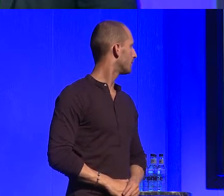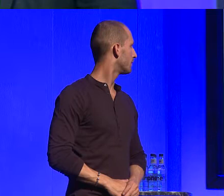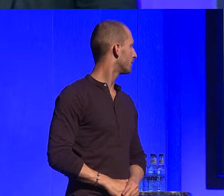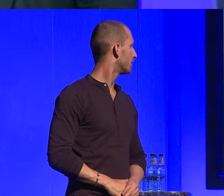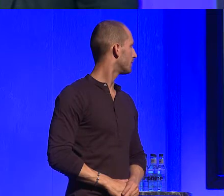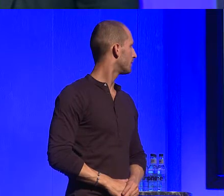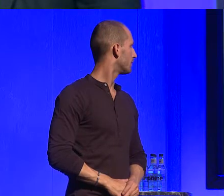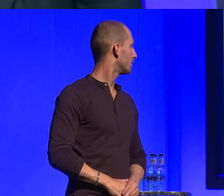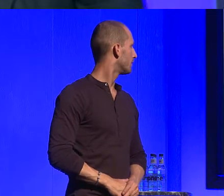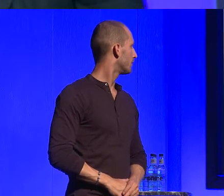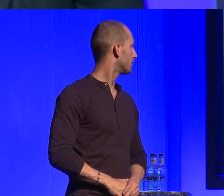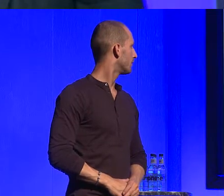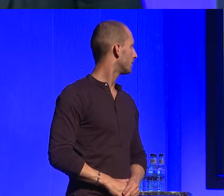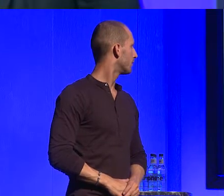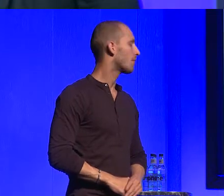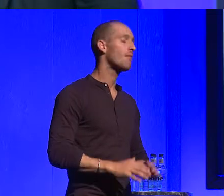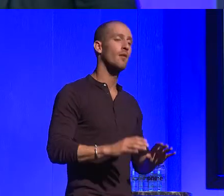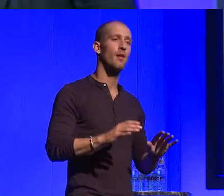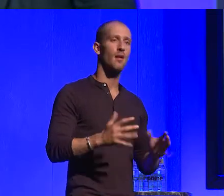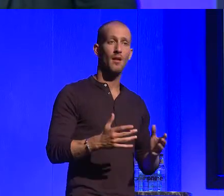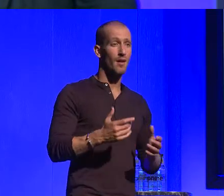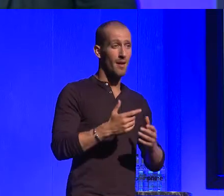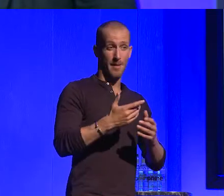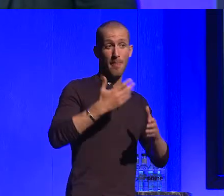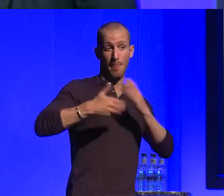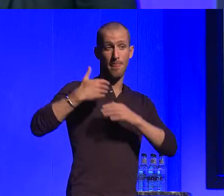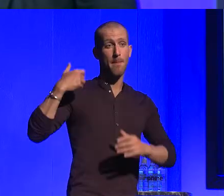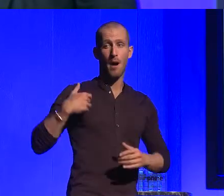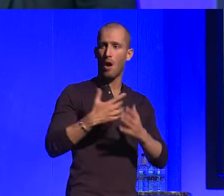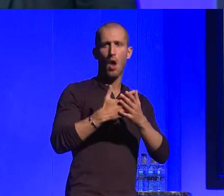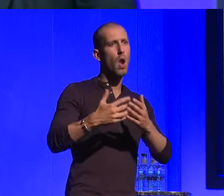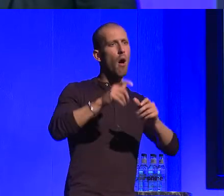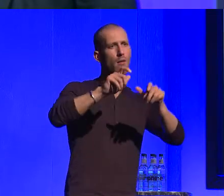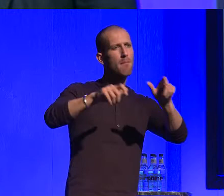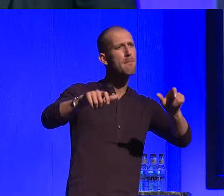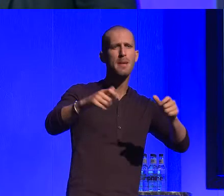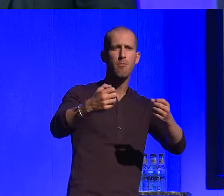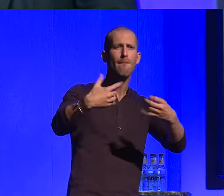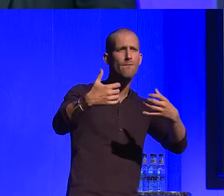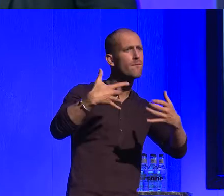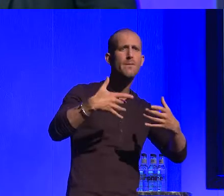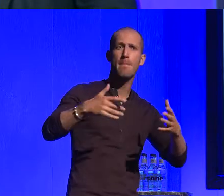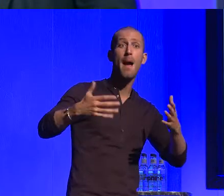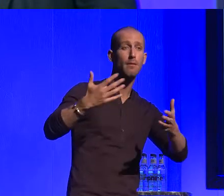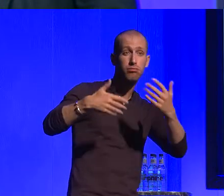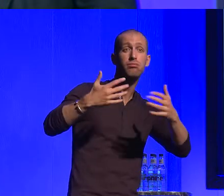or input that they gave, including saying the unwelcome things and the bad things, as well as the welcome things and the good things. And that was basically it.